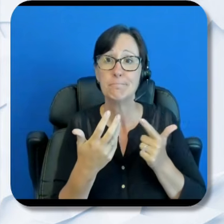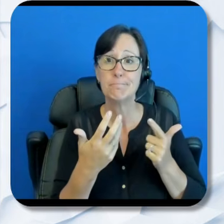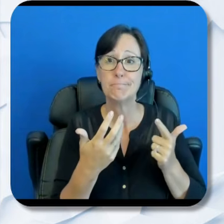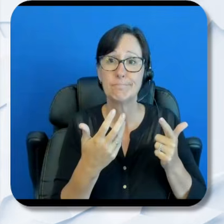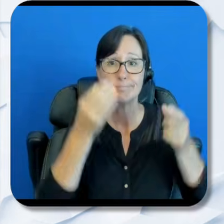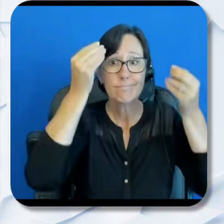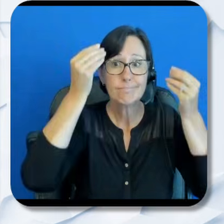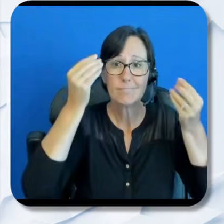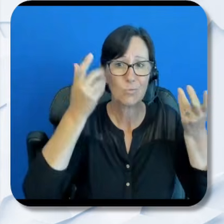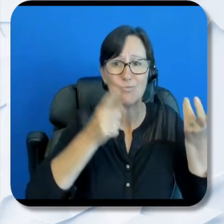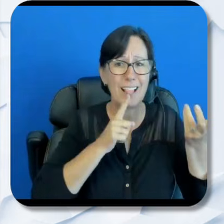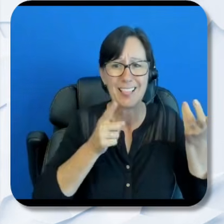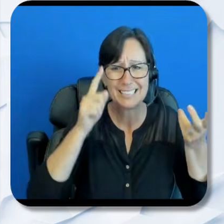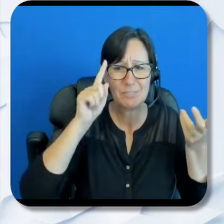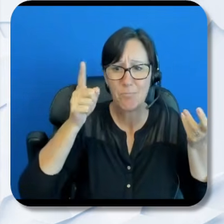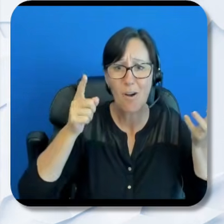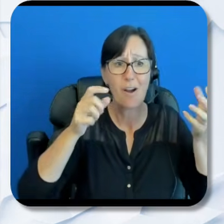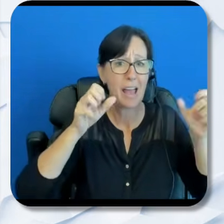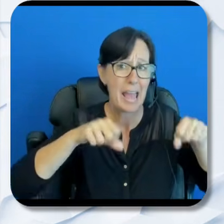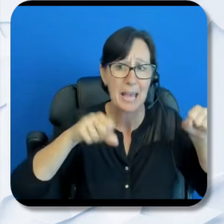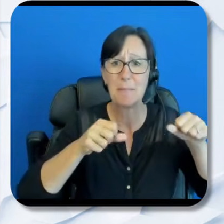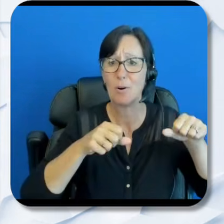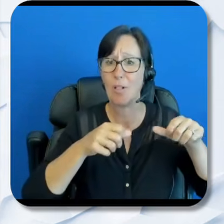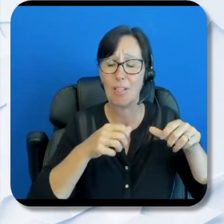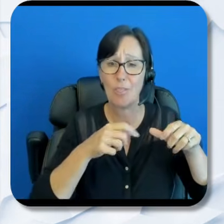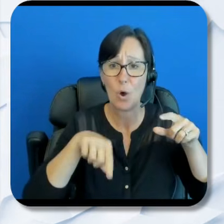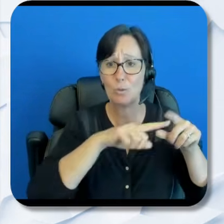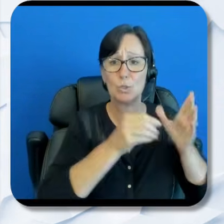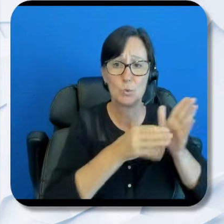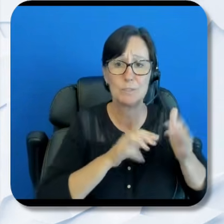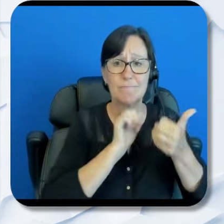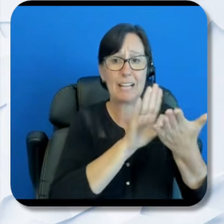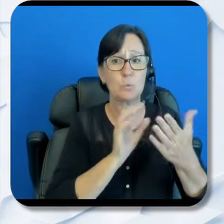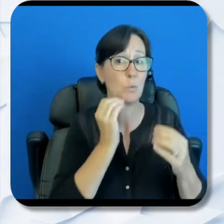are experiencing homelessness can be, but I do want to challenge us